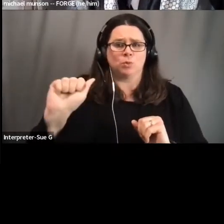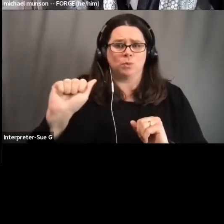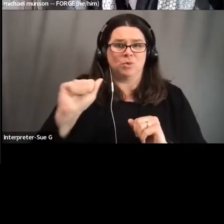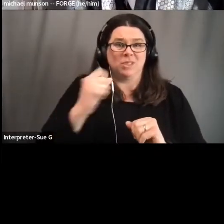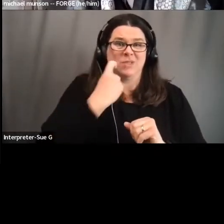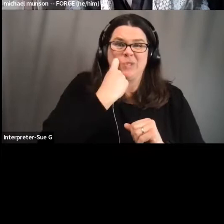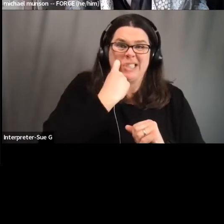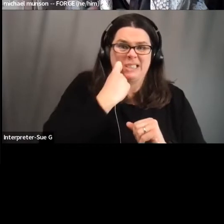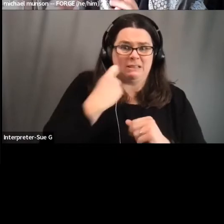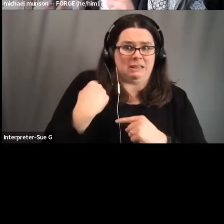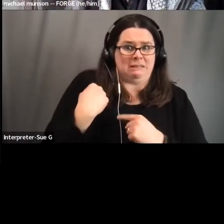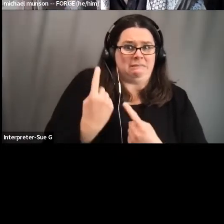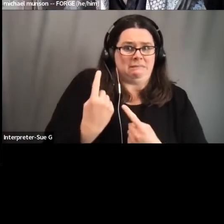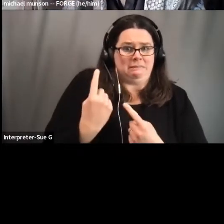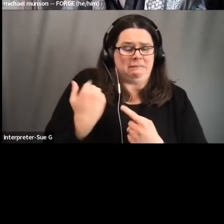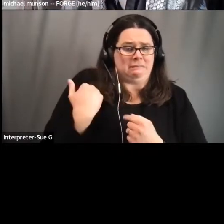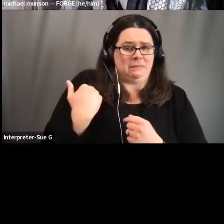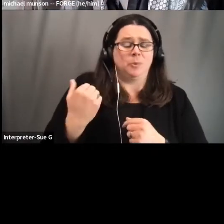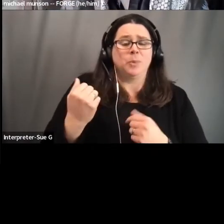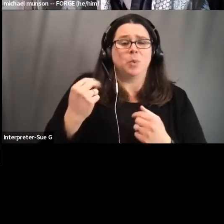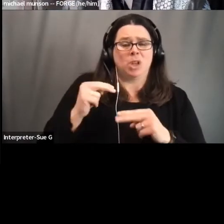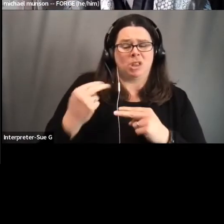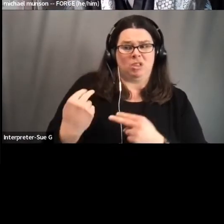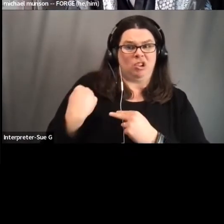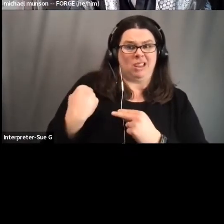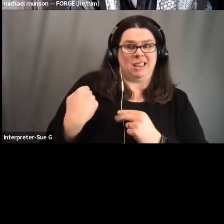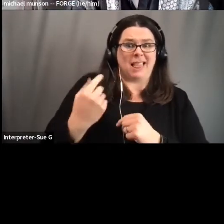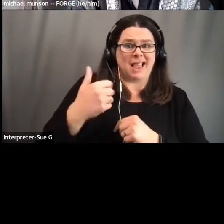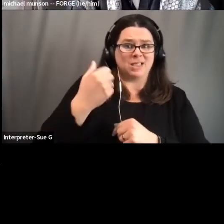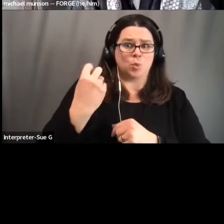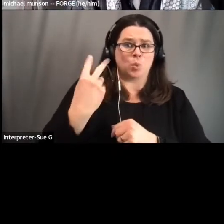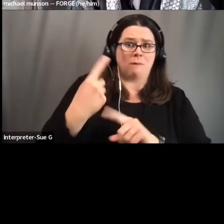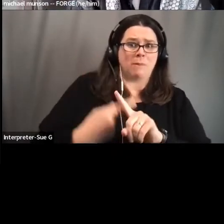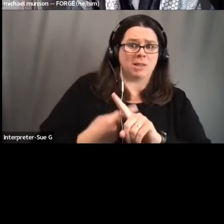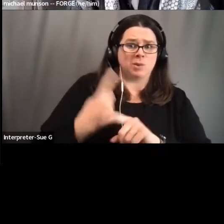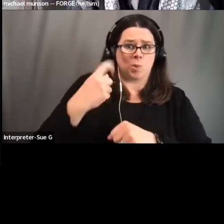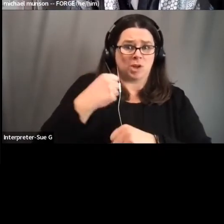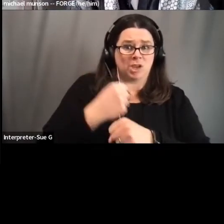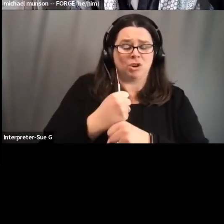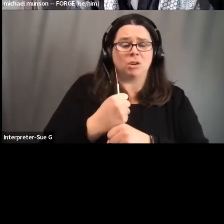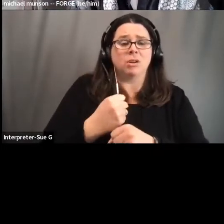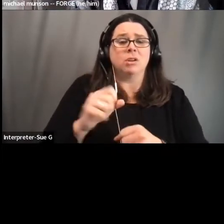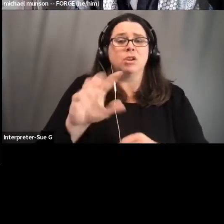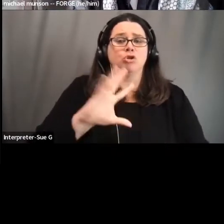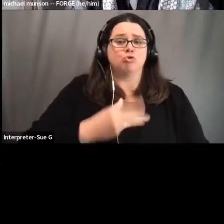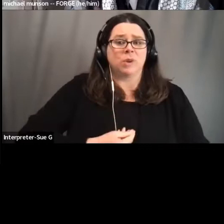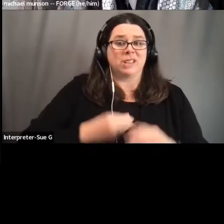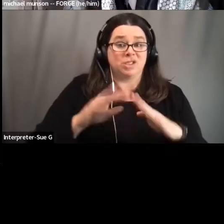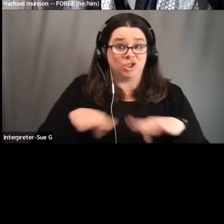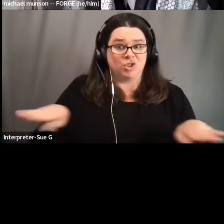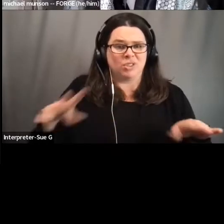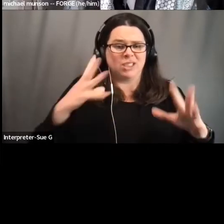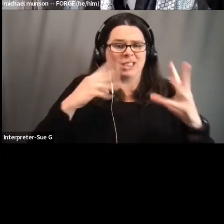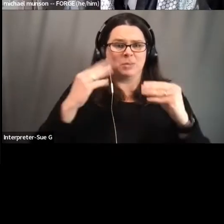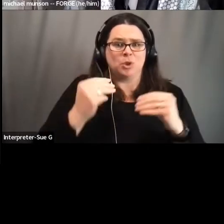So when we look at the past 12 months, trans children are experiencing three times more abuse